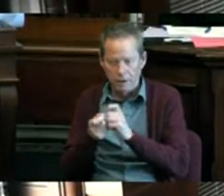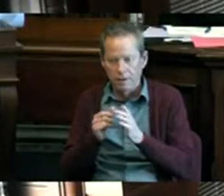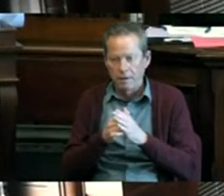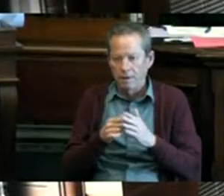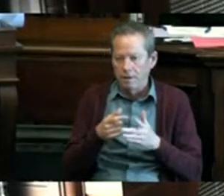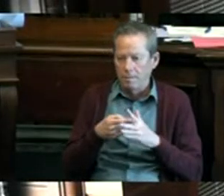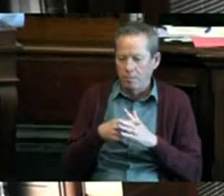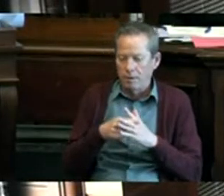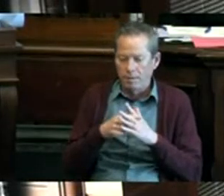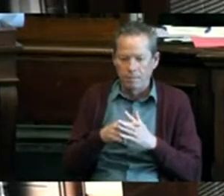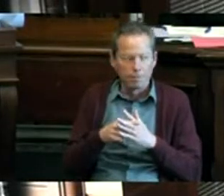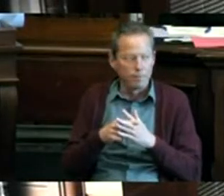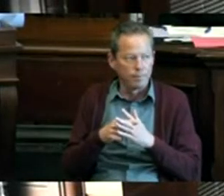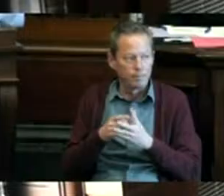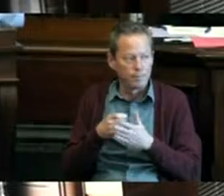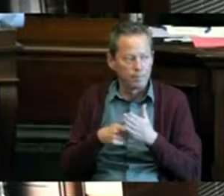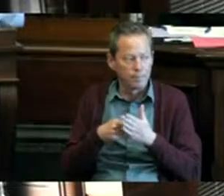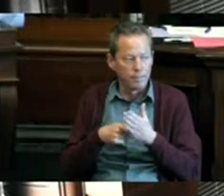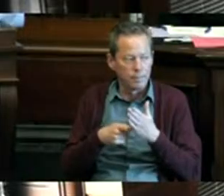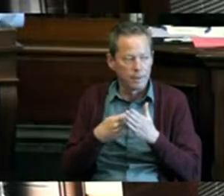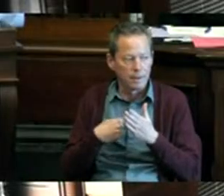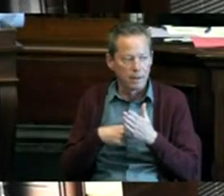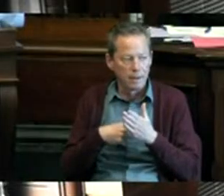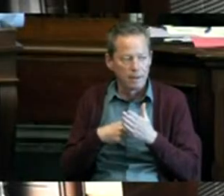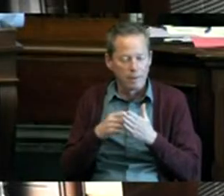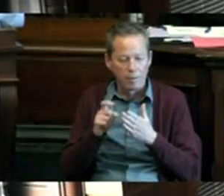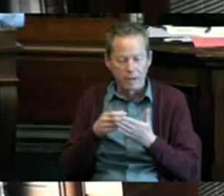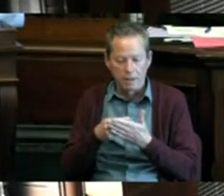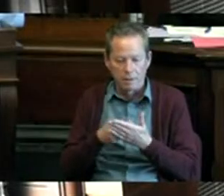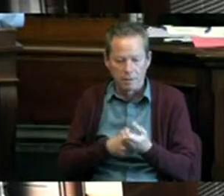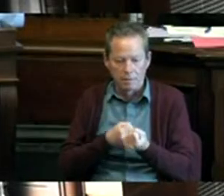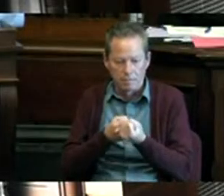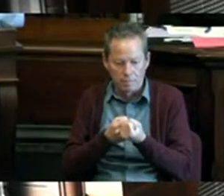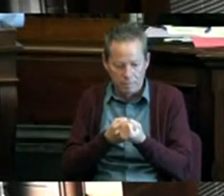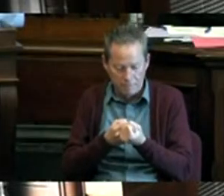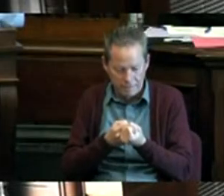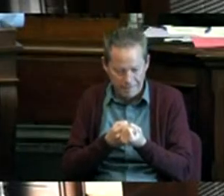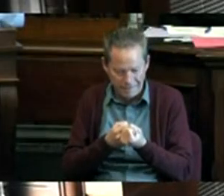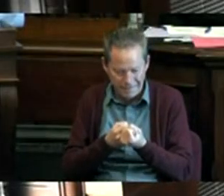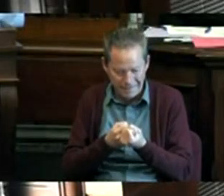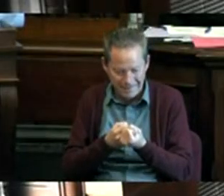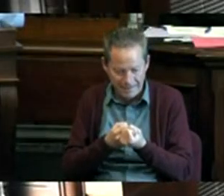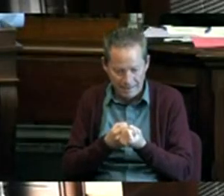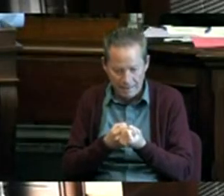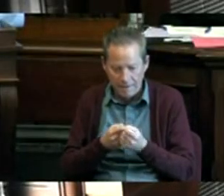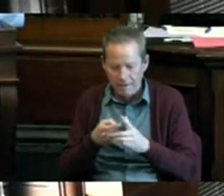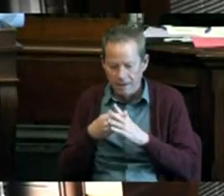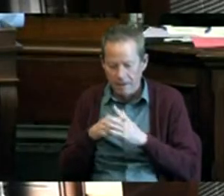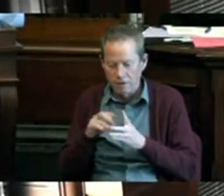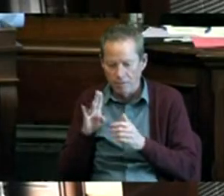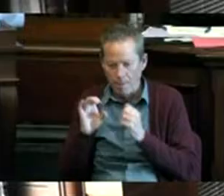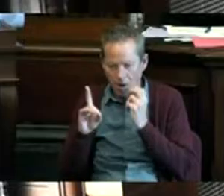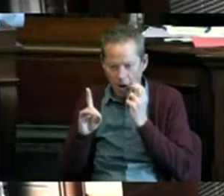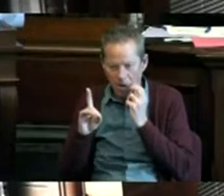phase two to phase three project. So these are just essentially preliminary soft